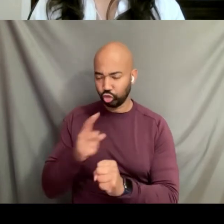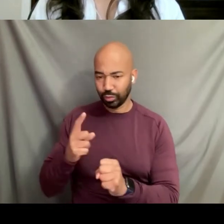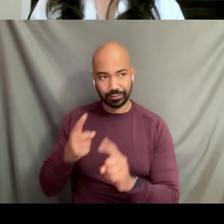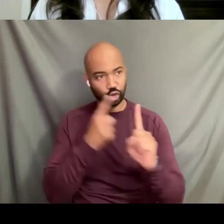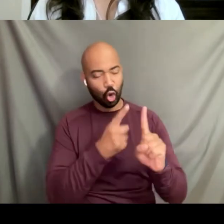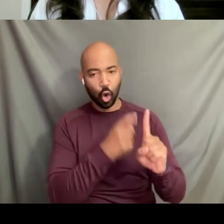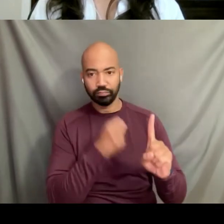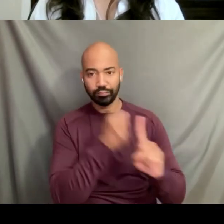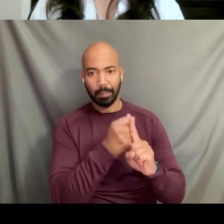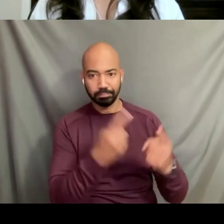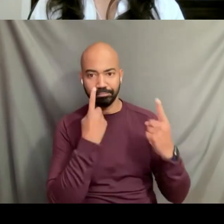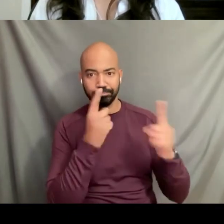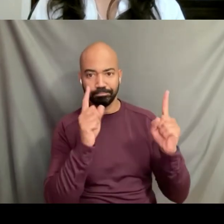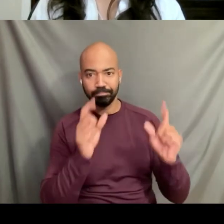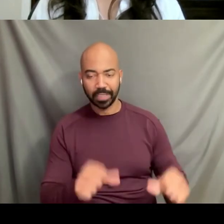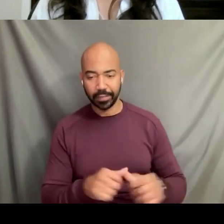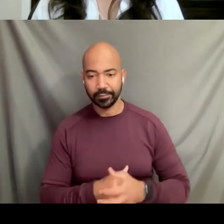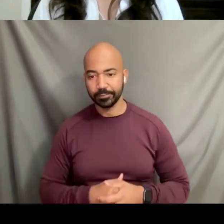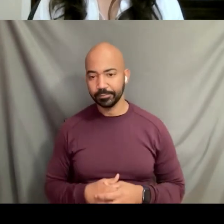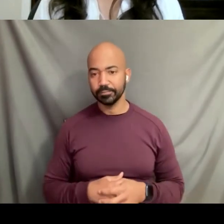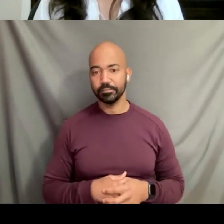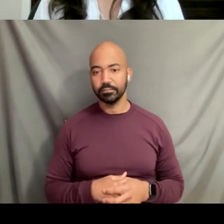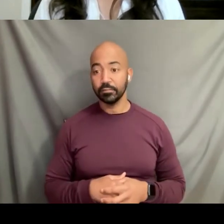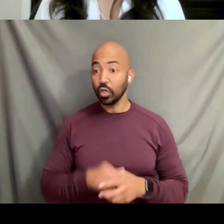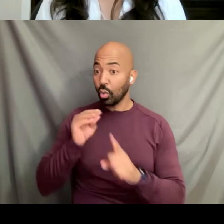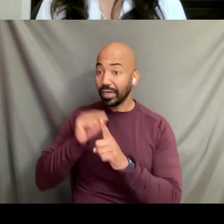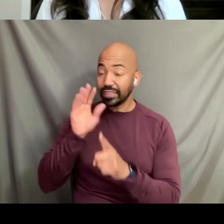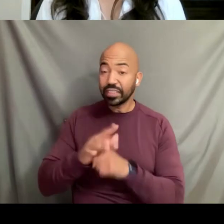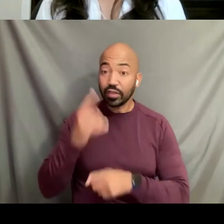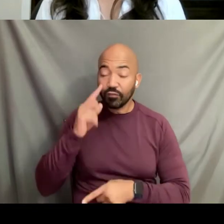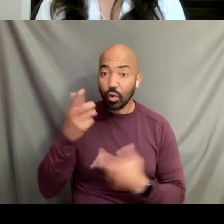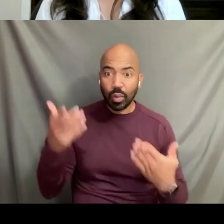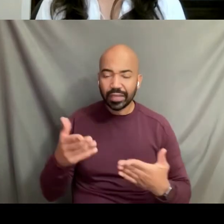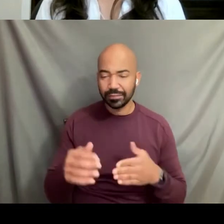Education, I'm speaking based on my own experience, I know that high school might